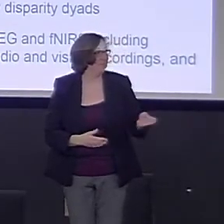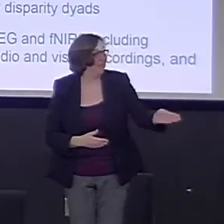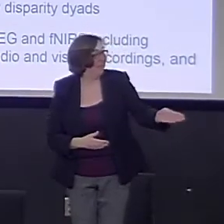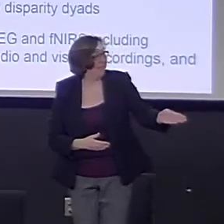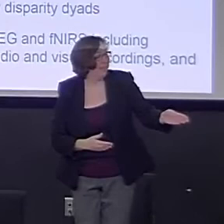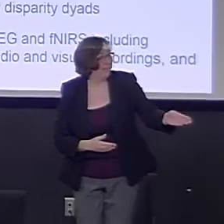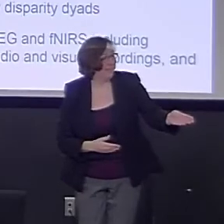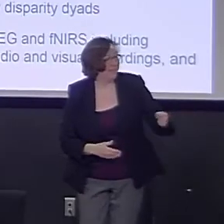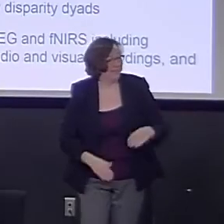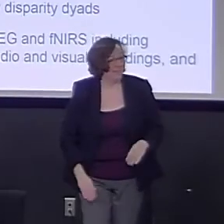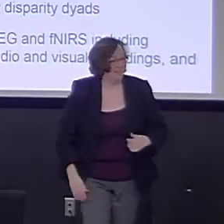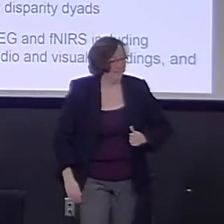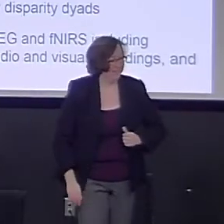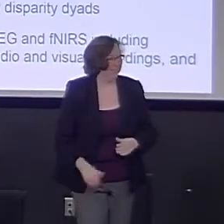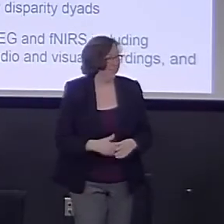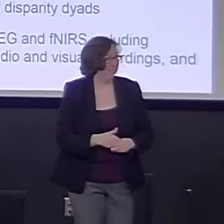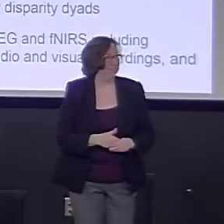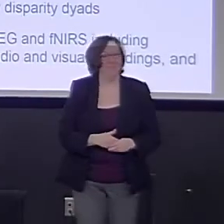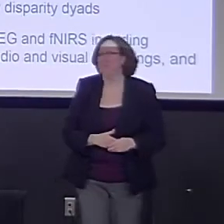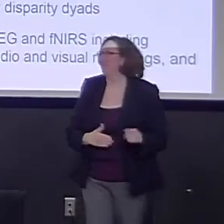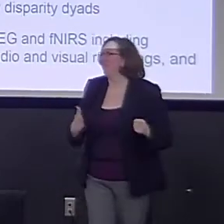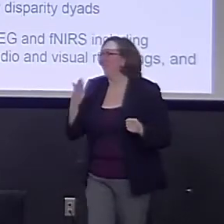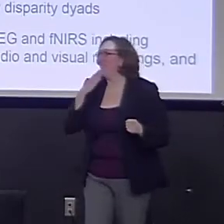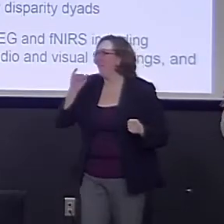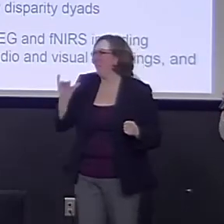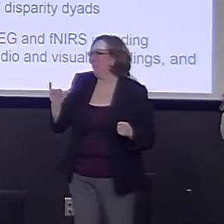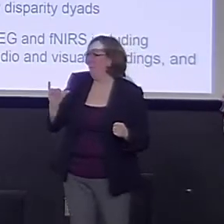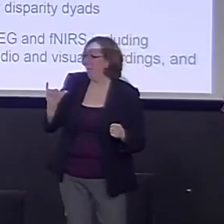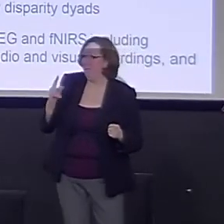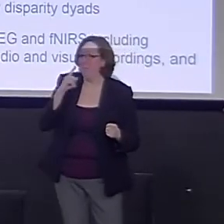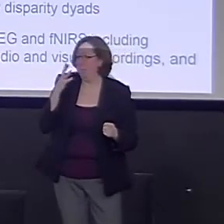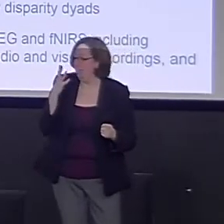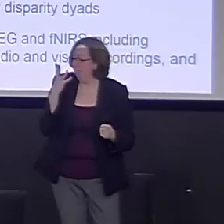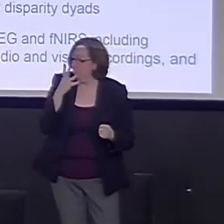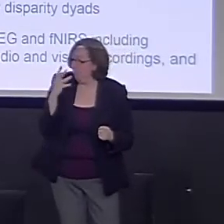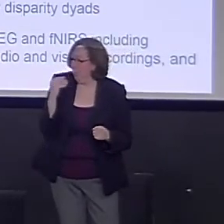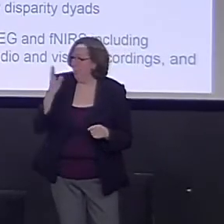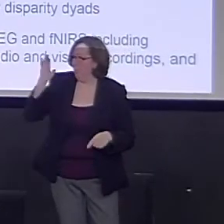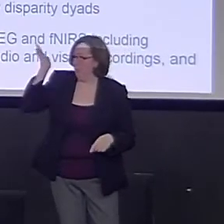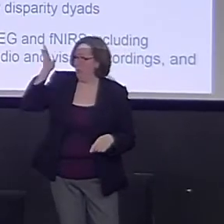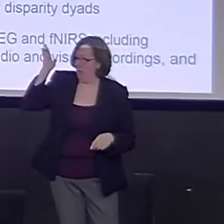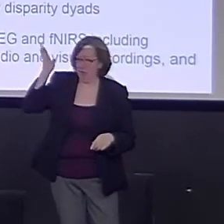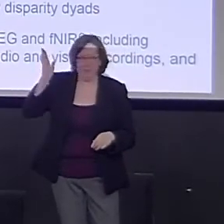Thank you, Joy, for, Thank you, Joy, for a beautiful talk. Thank you.